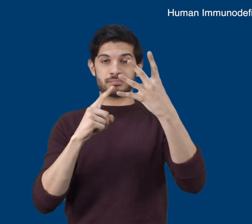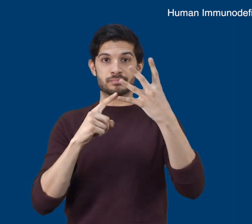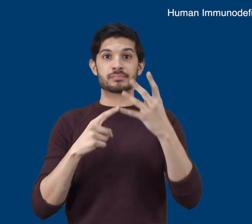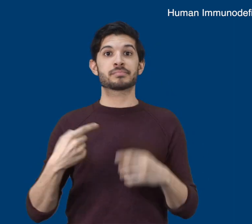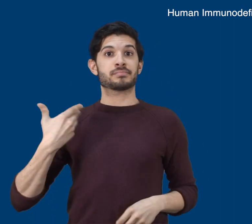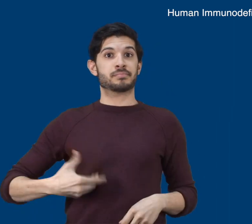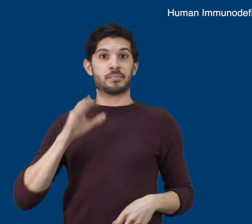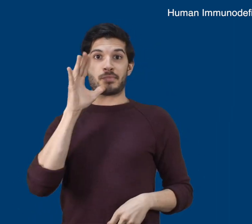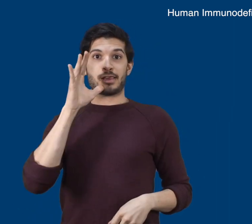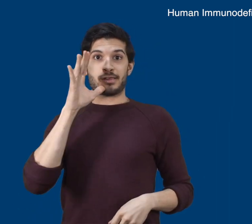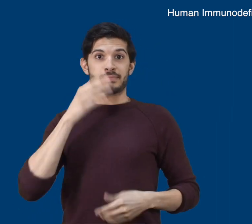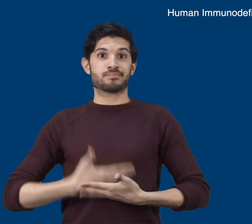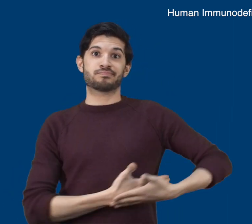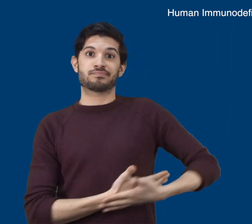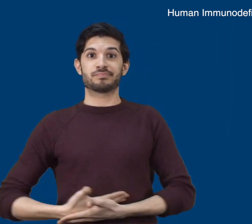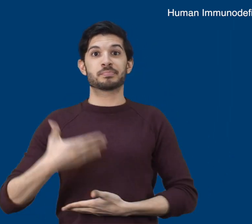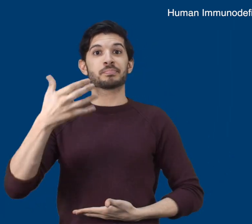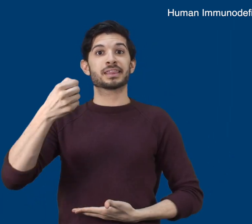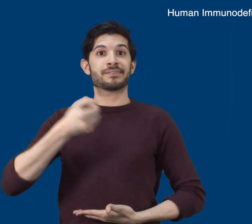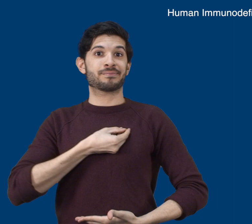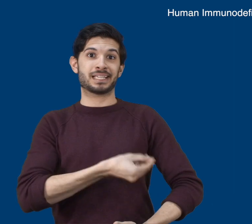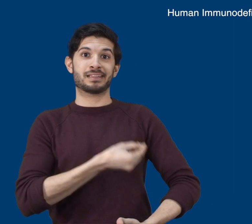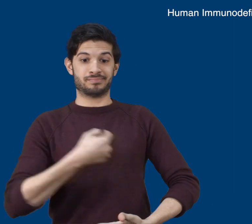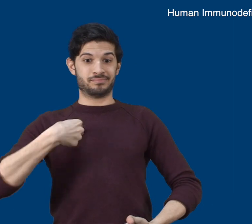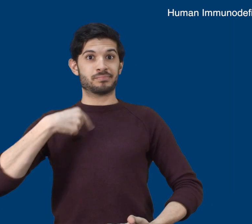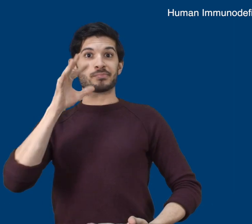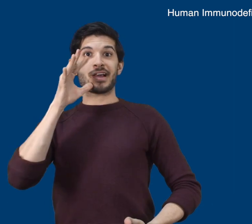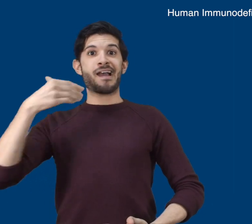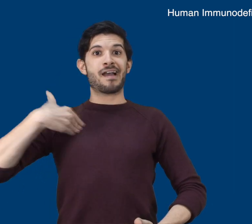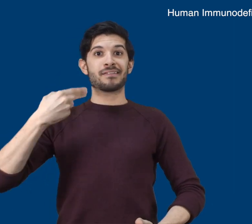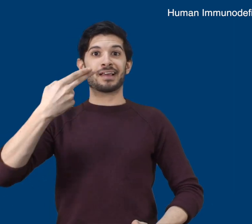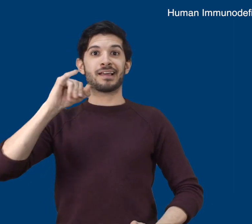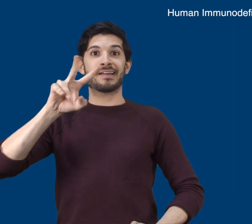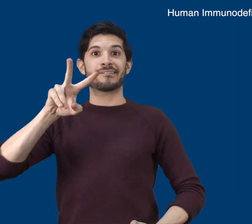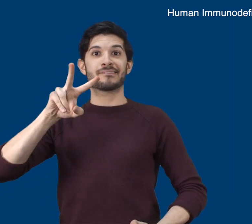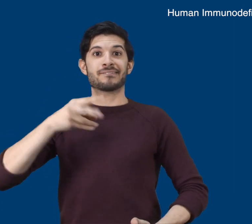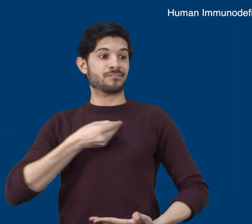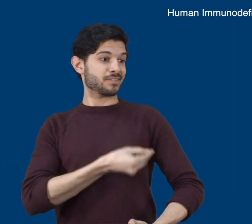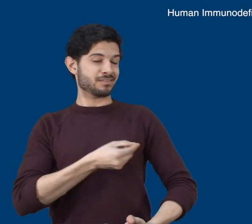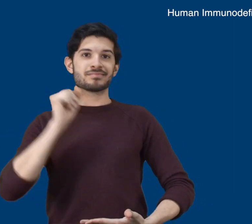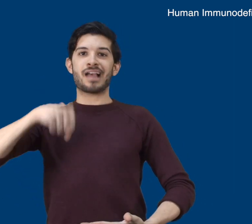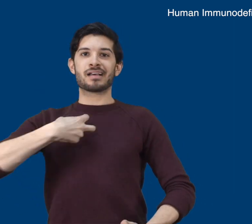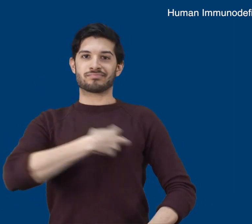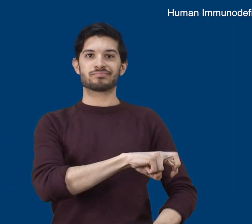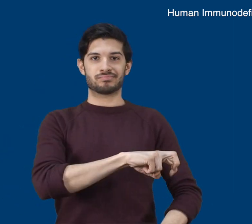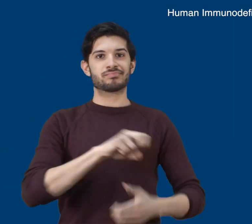4) If a mother, who has HIV, breastfeeds her infant.